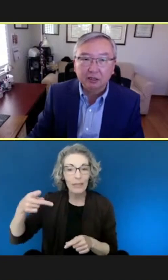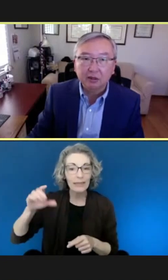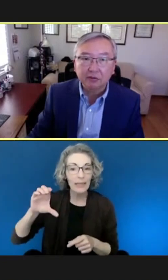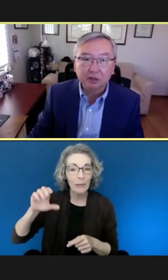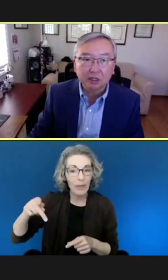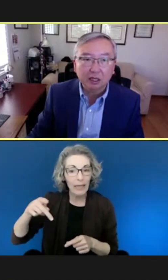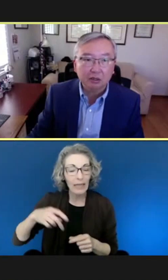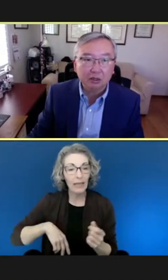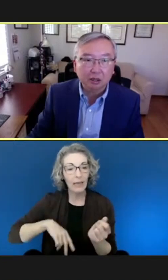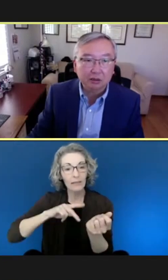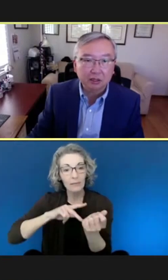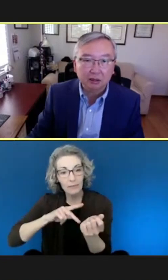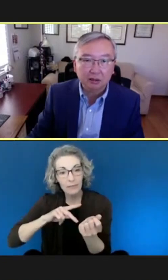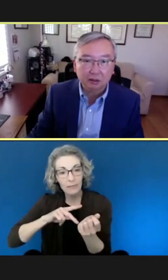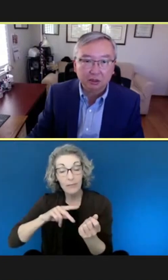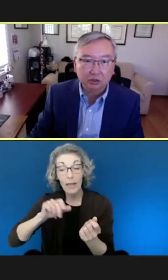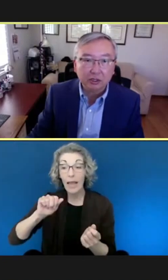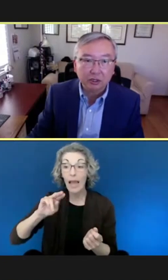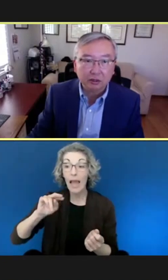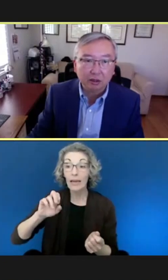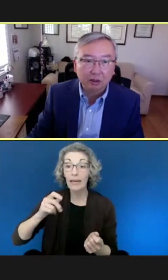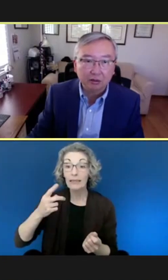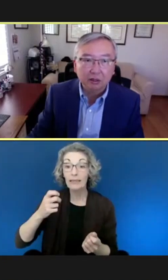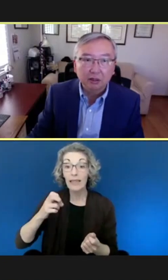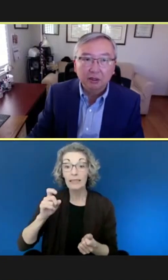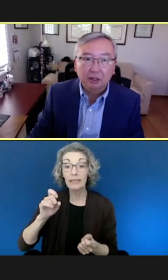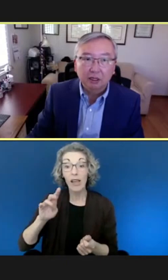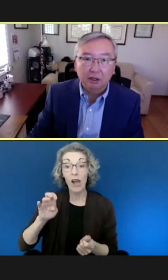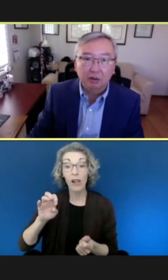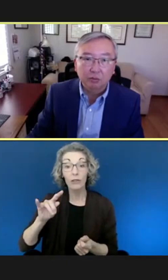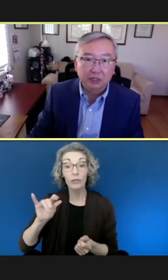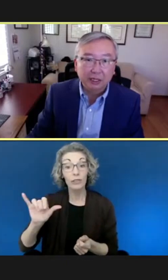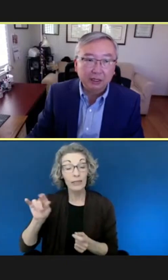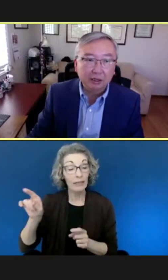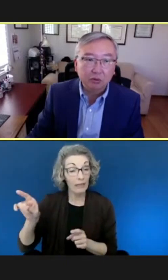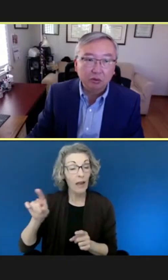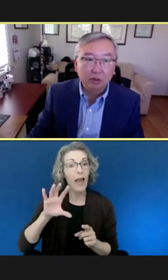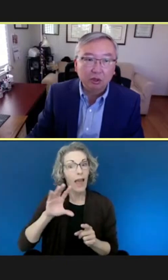And they even got traction on getting Royal College of